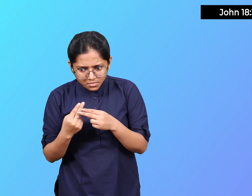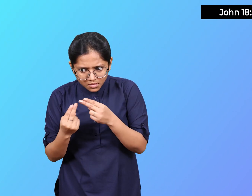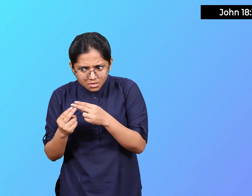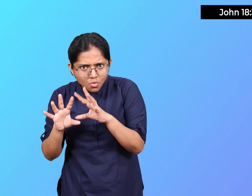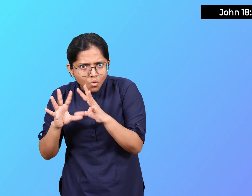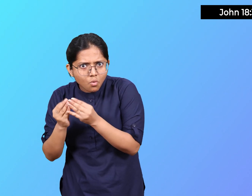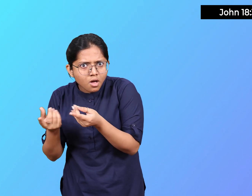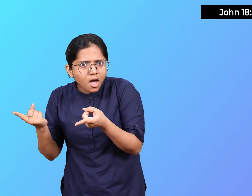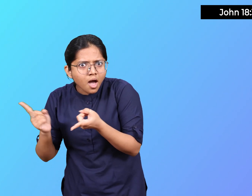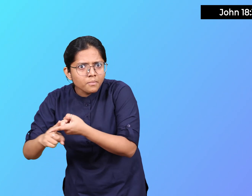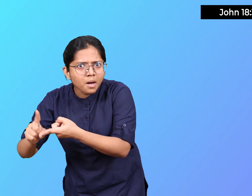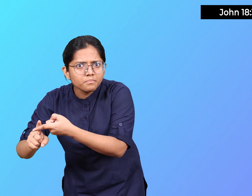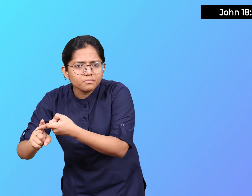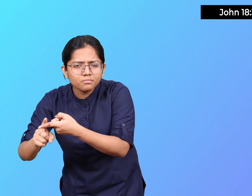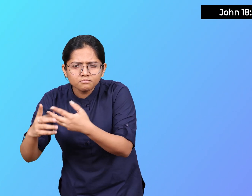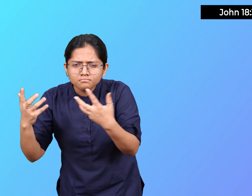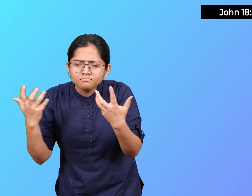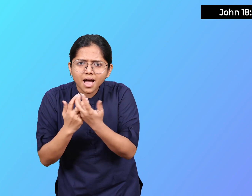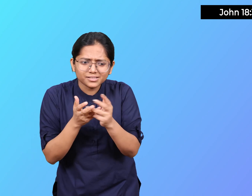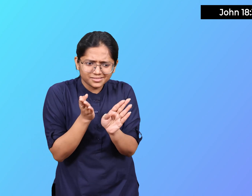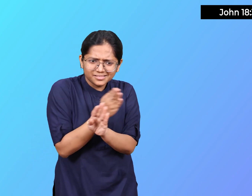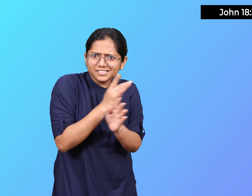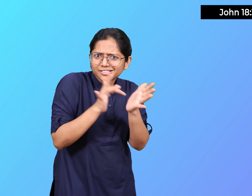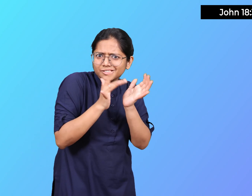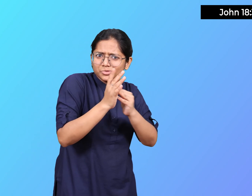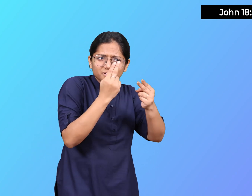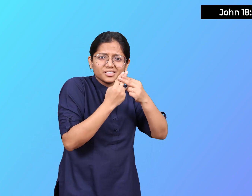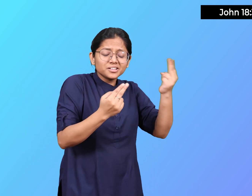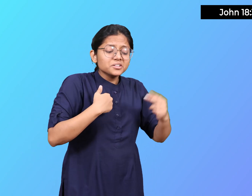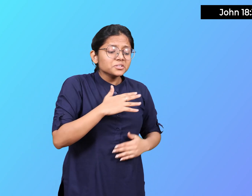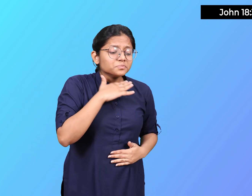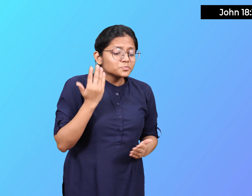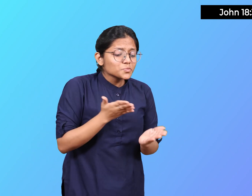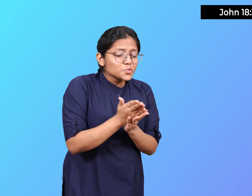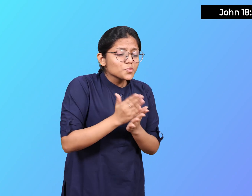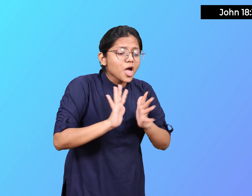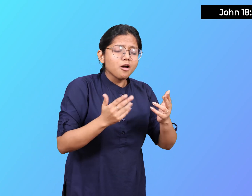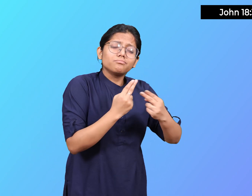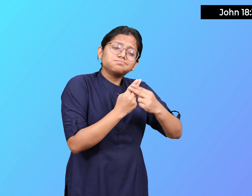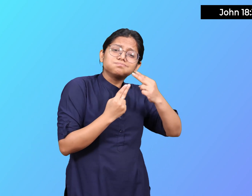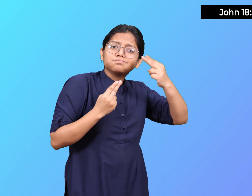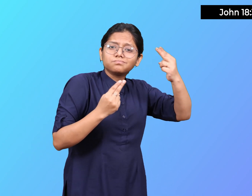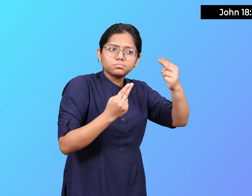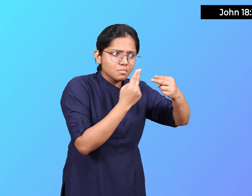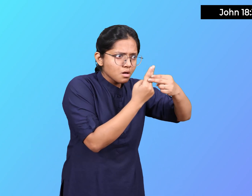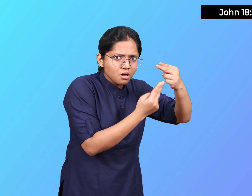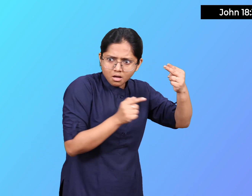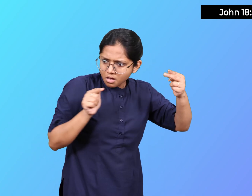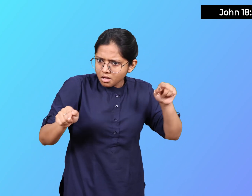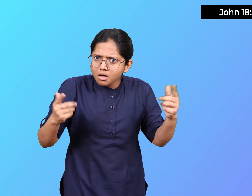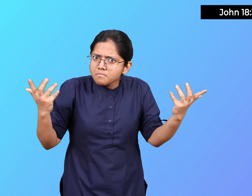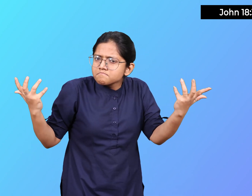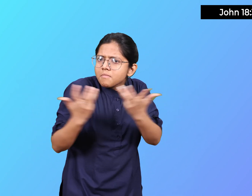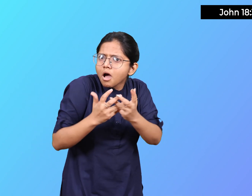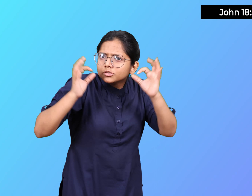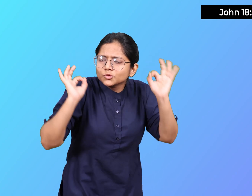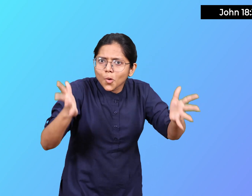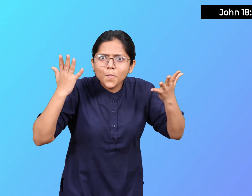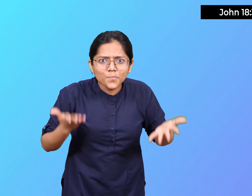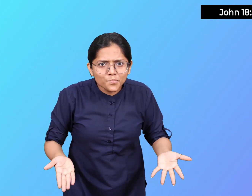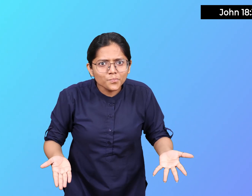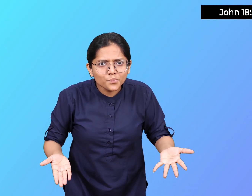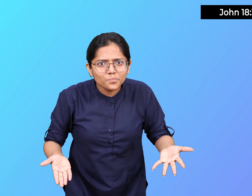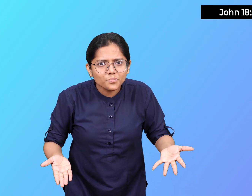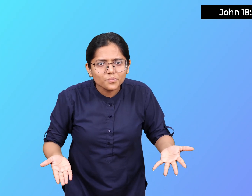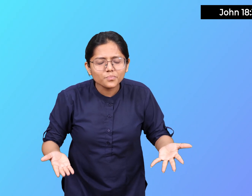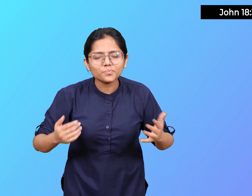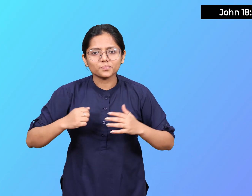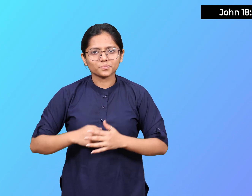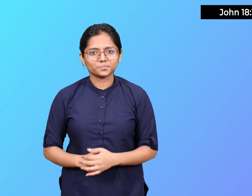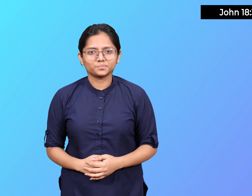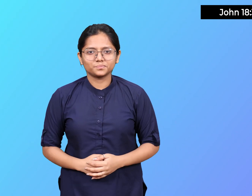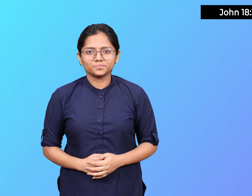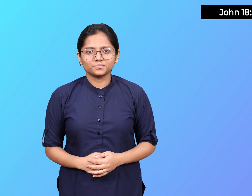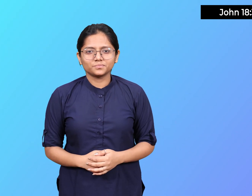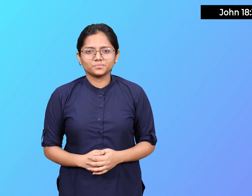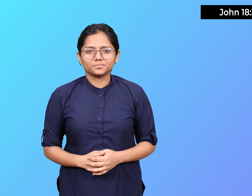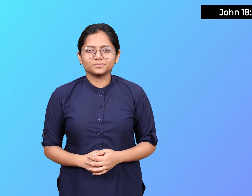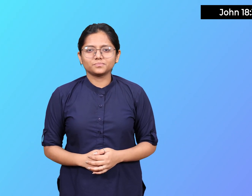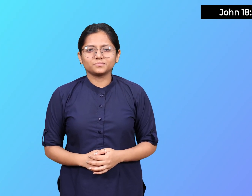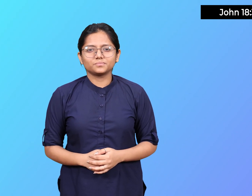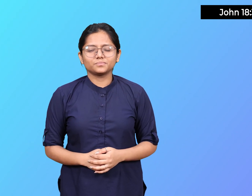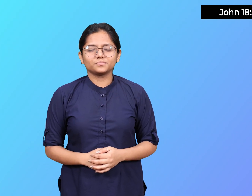By saying this they showed how Jesus would die the way he said he would.